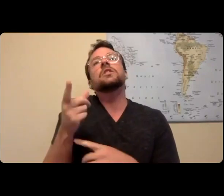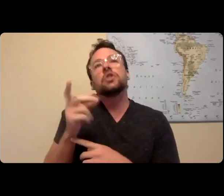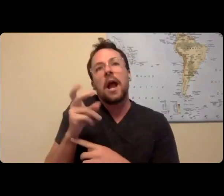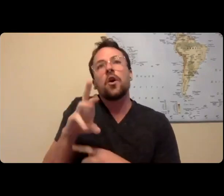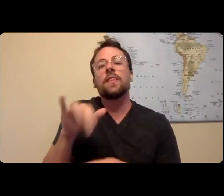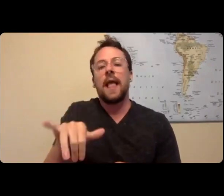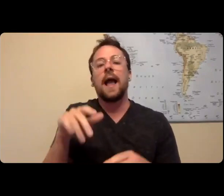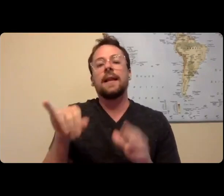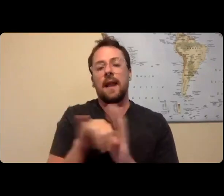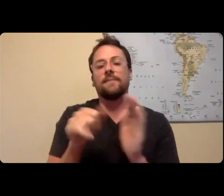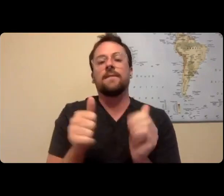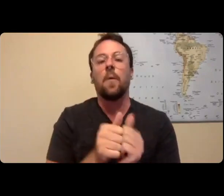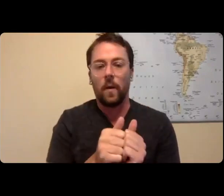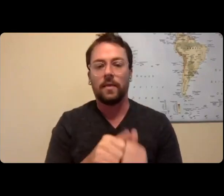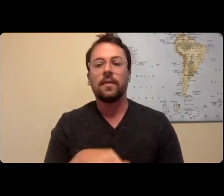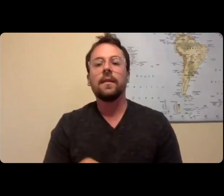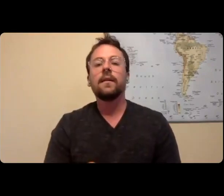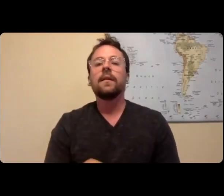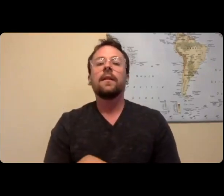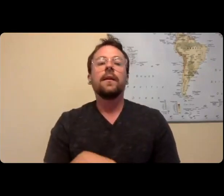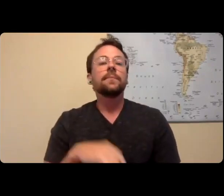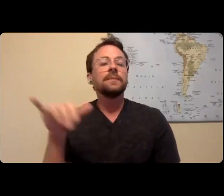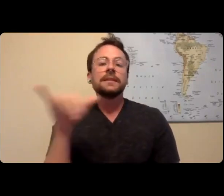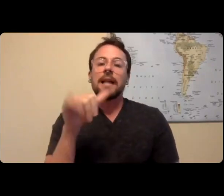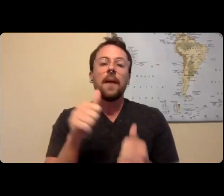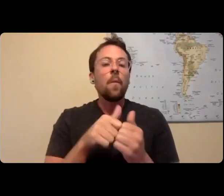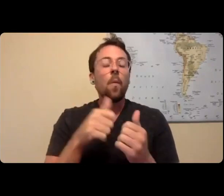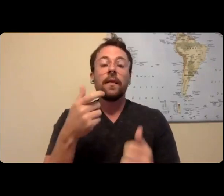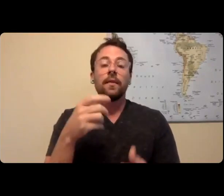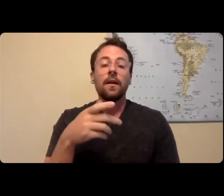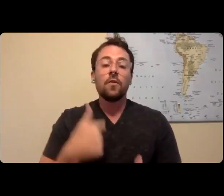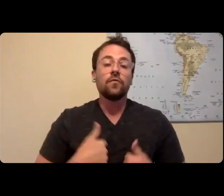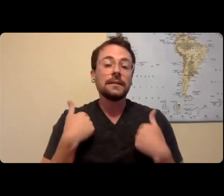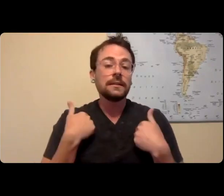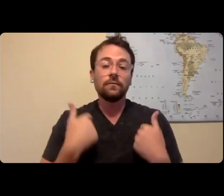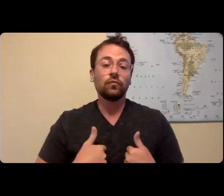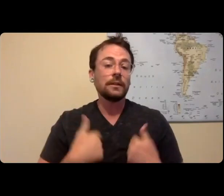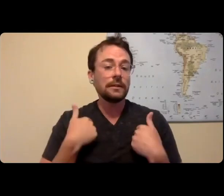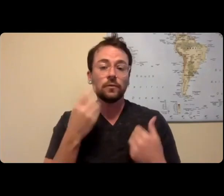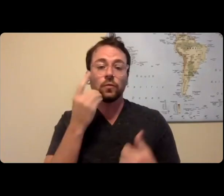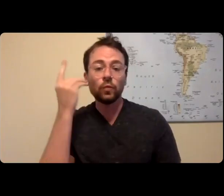In Washington DC, we do allow that to happen.